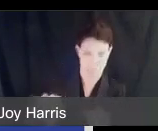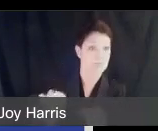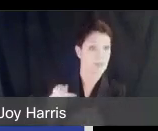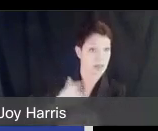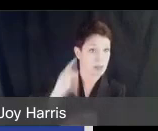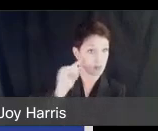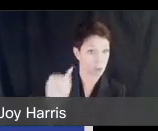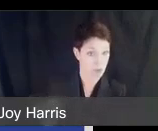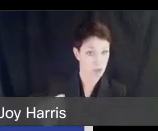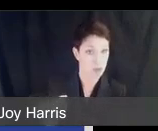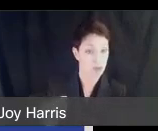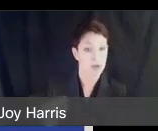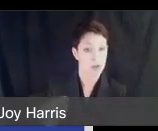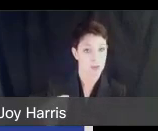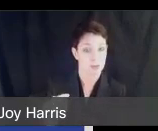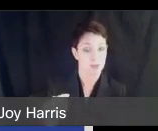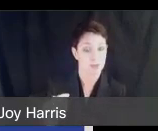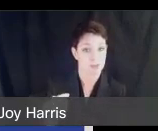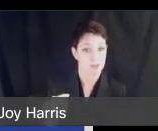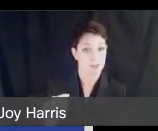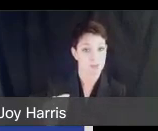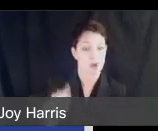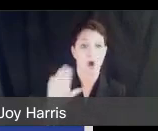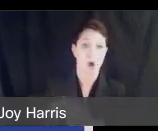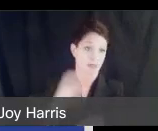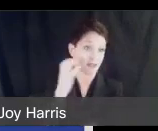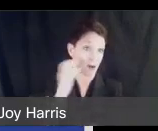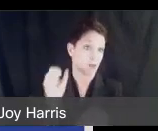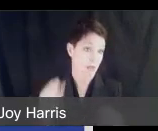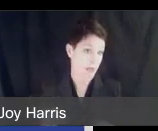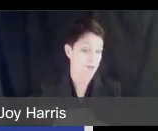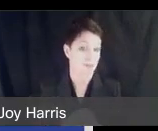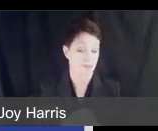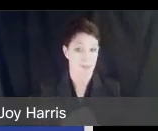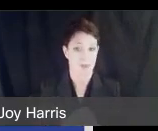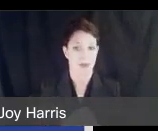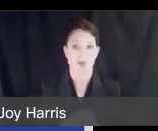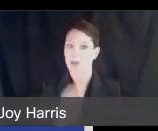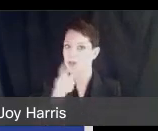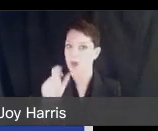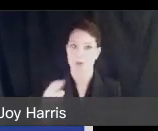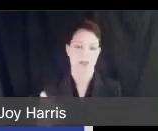a vaccine appointment over the phone. There's no need for callers to have a valid email